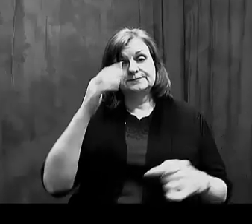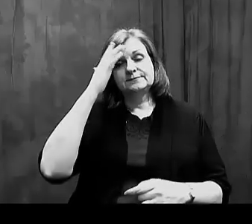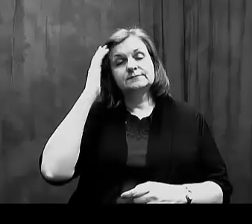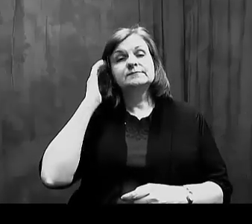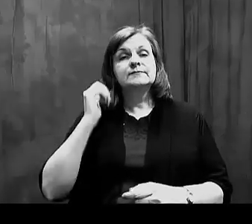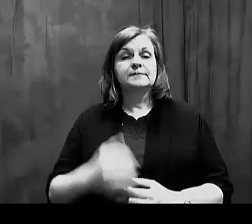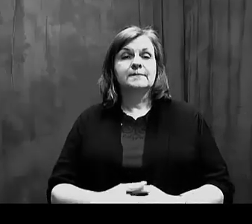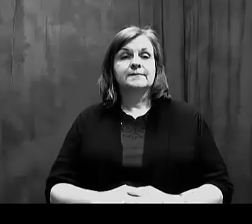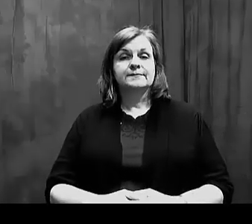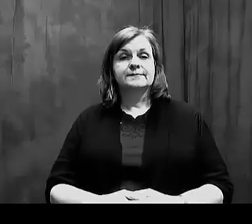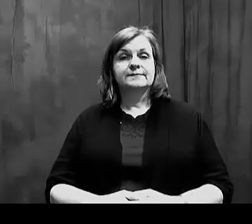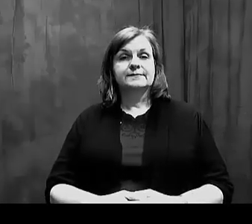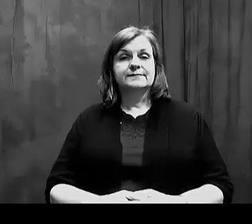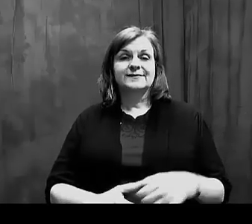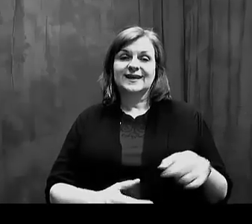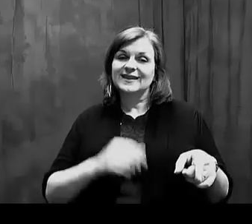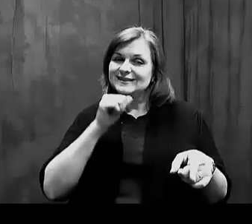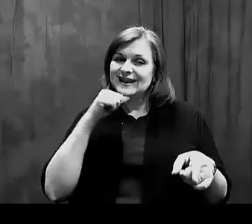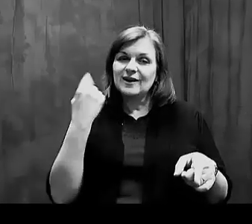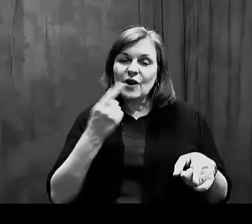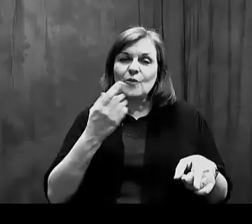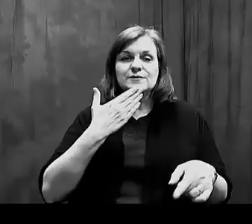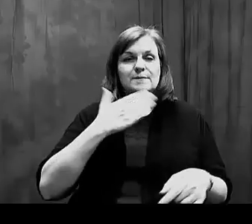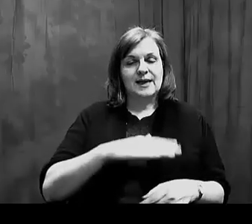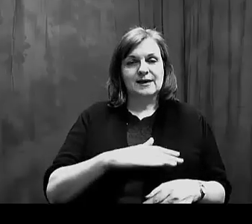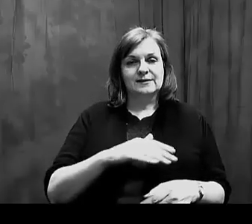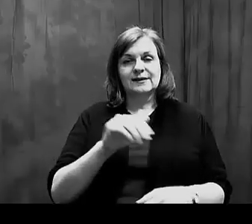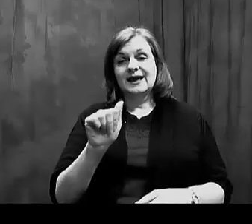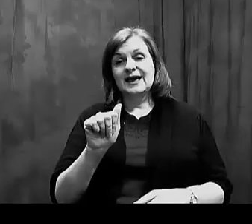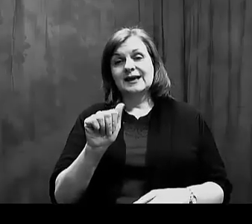and it affects one it affects them all